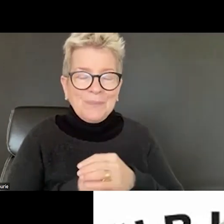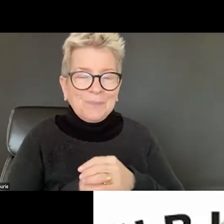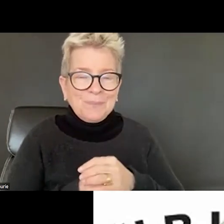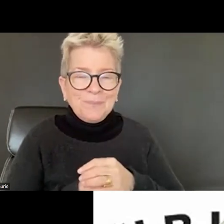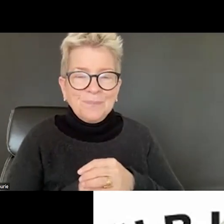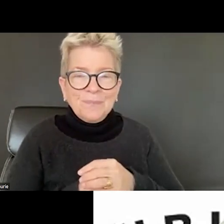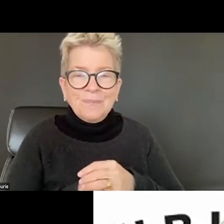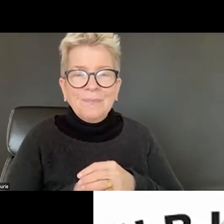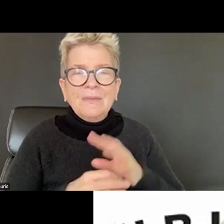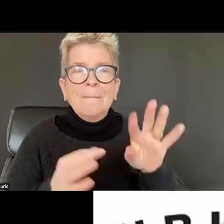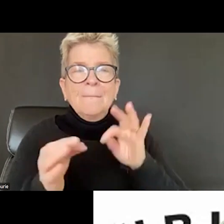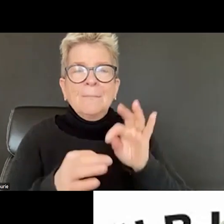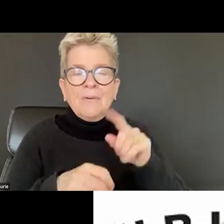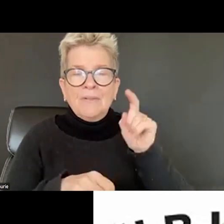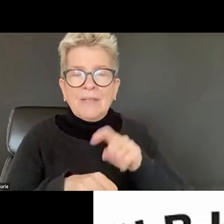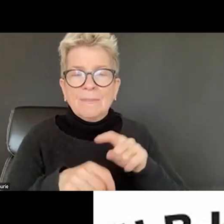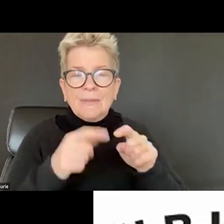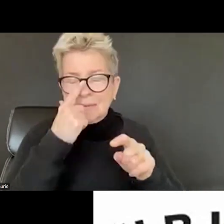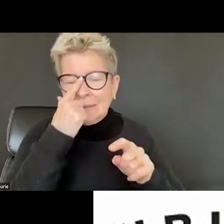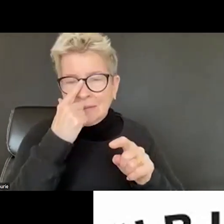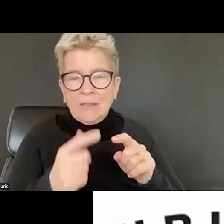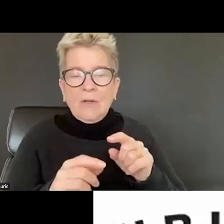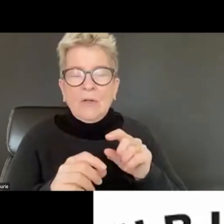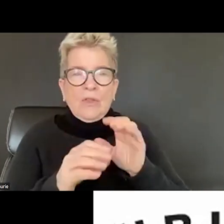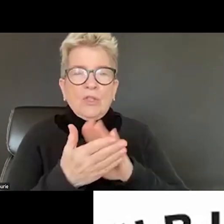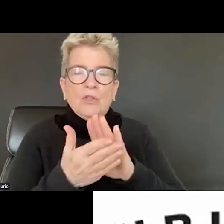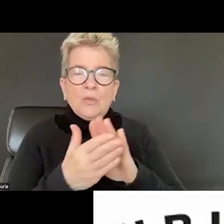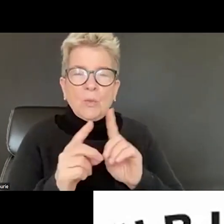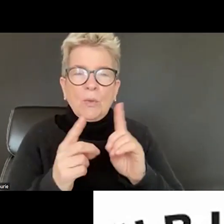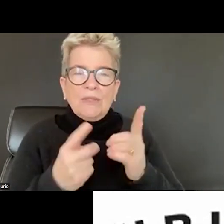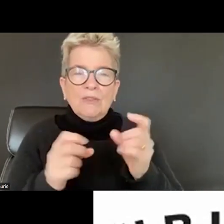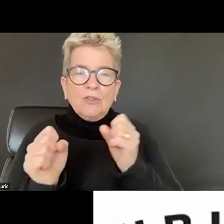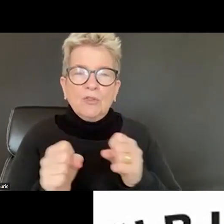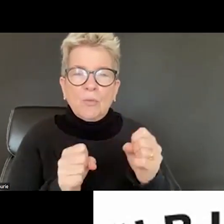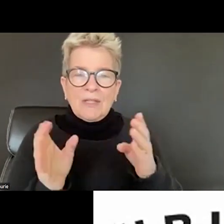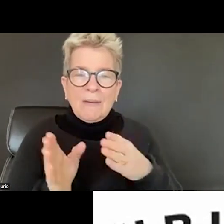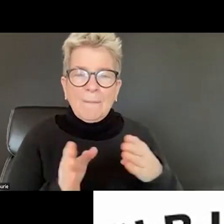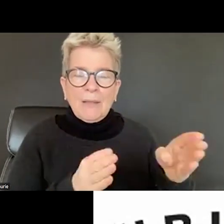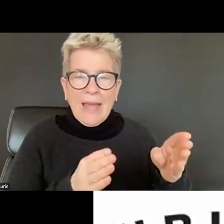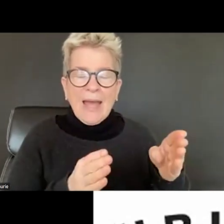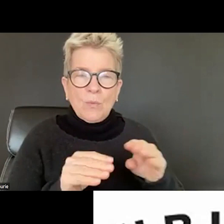actually so we had our district strategic plan uh roll out at the same time which one of our um